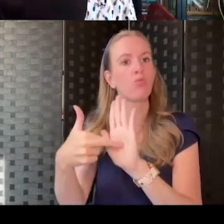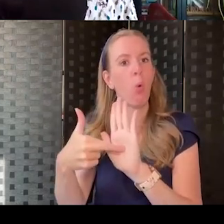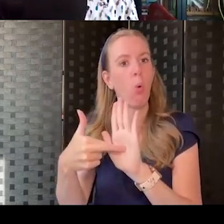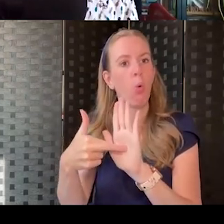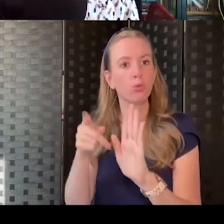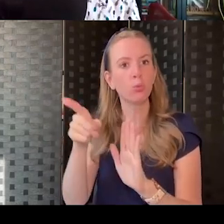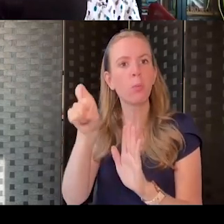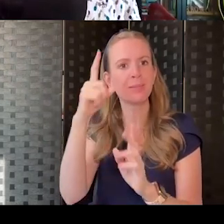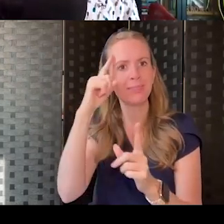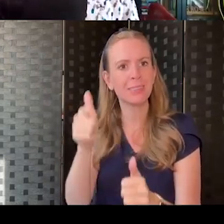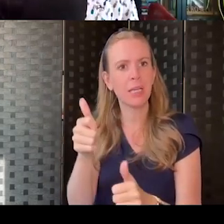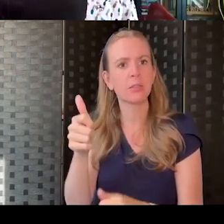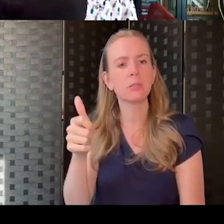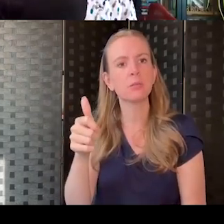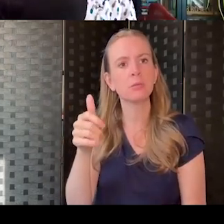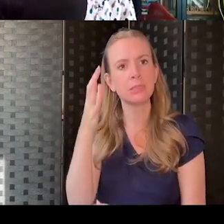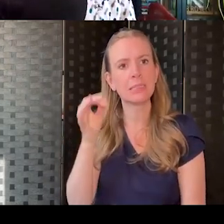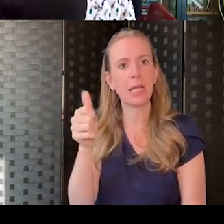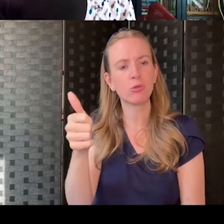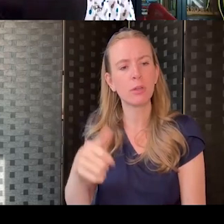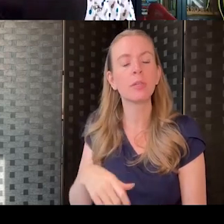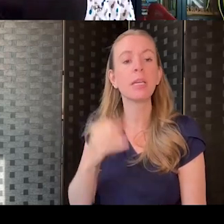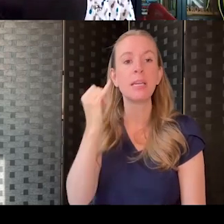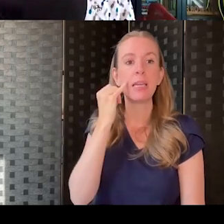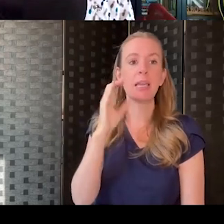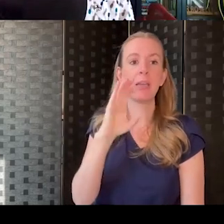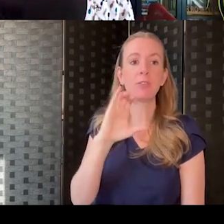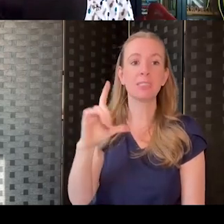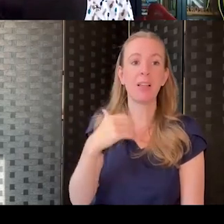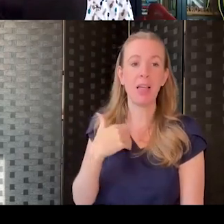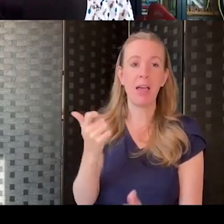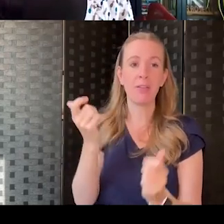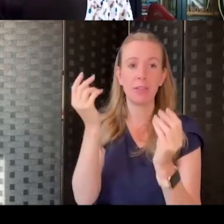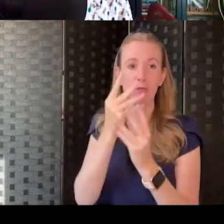on your own. At all, and if you're cells have long content that may not wrap very well even